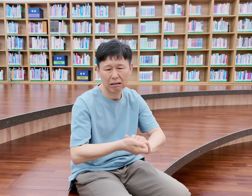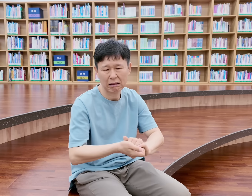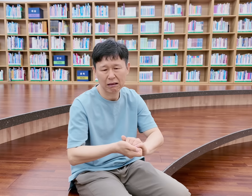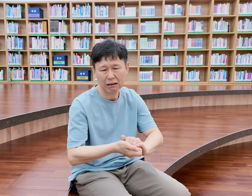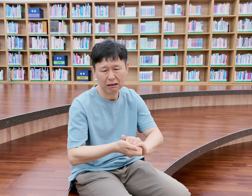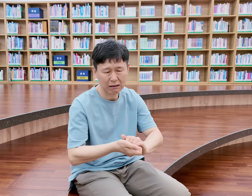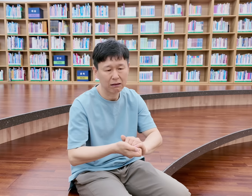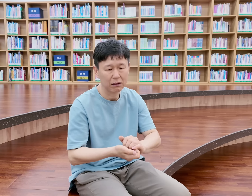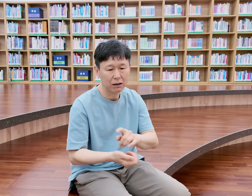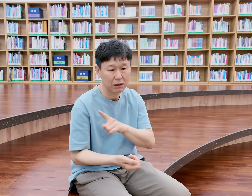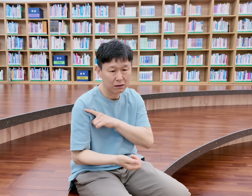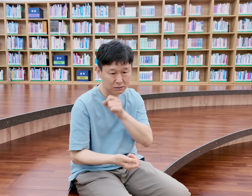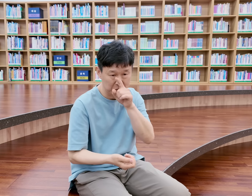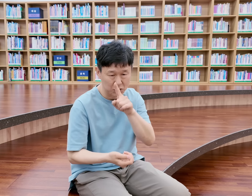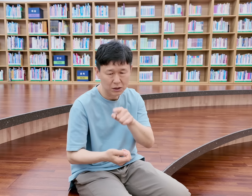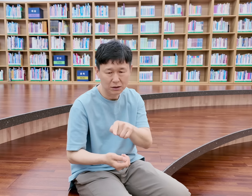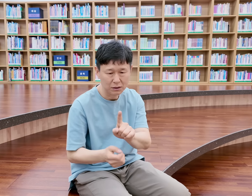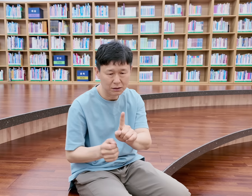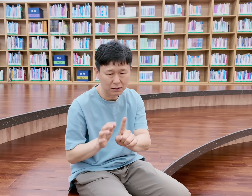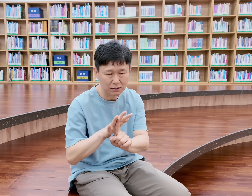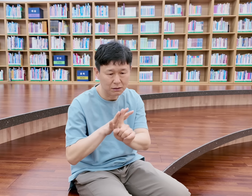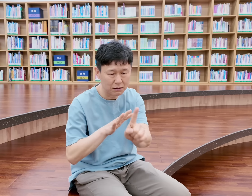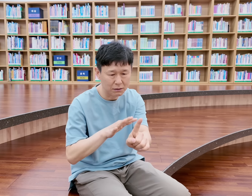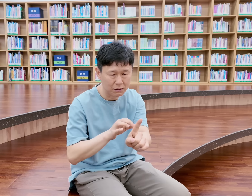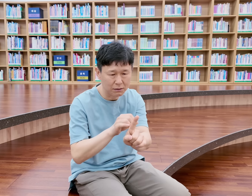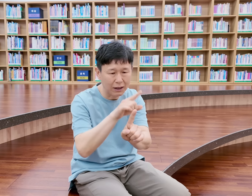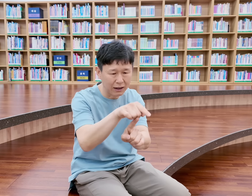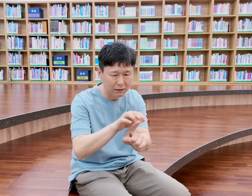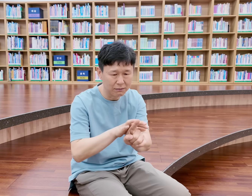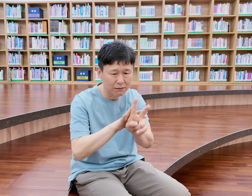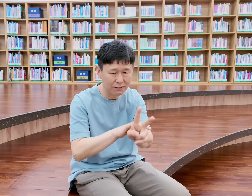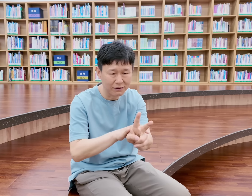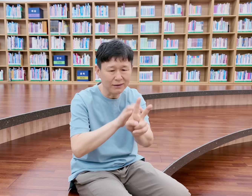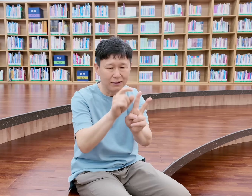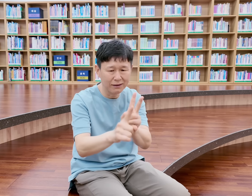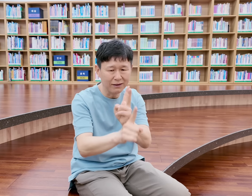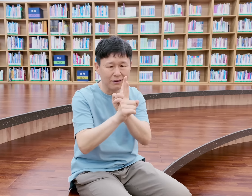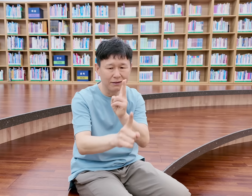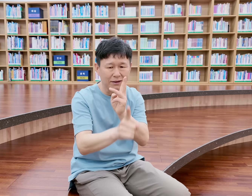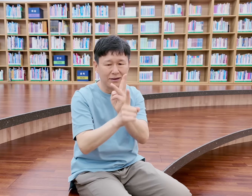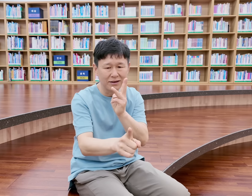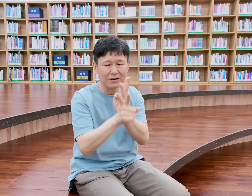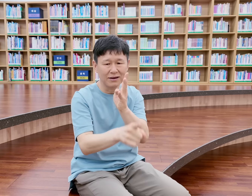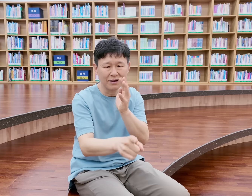promoting it through in-person visits. If you are nice to one customer, second and third customers will come through word of mouth, and